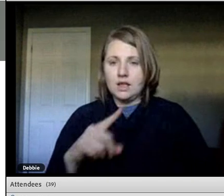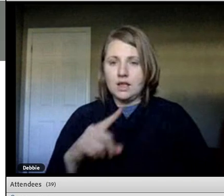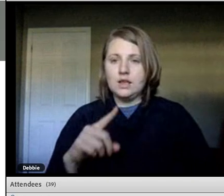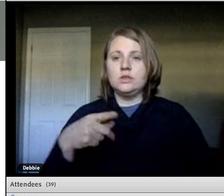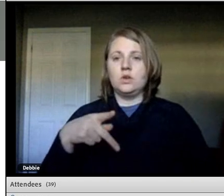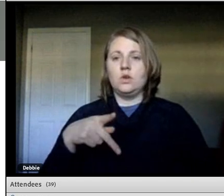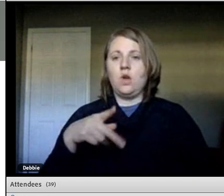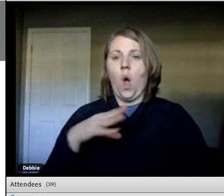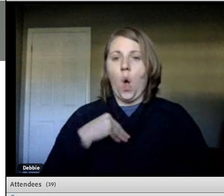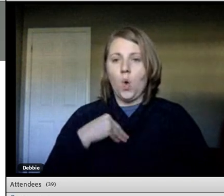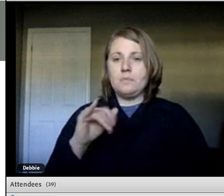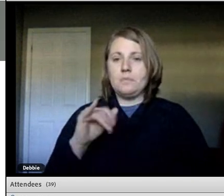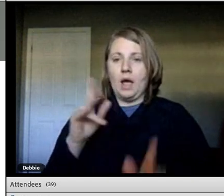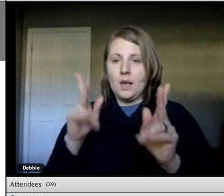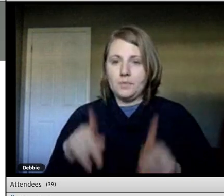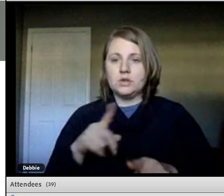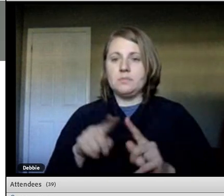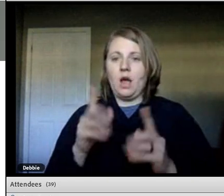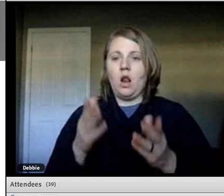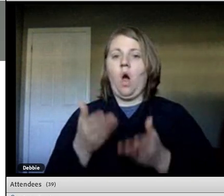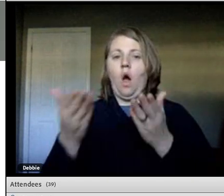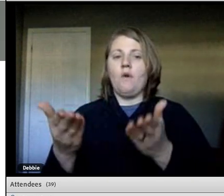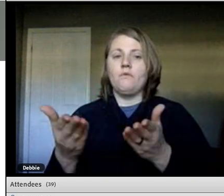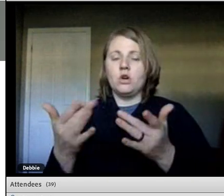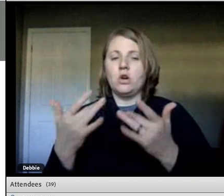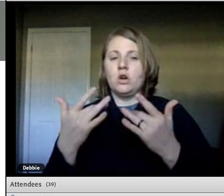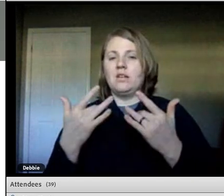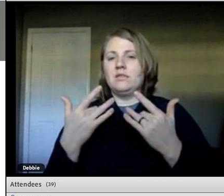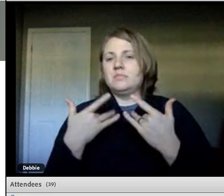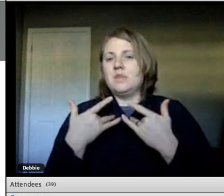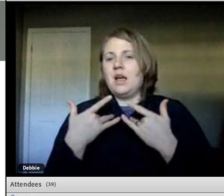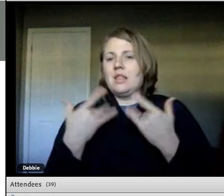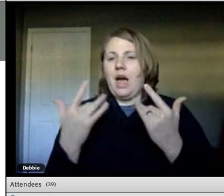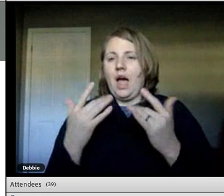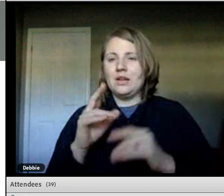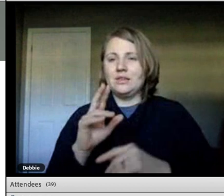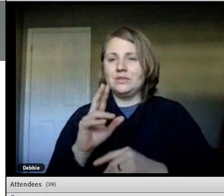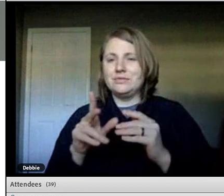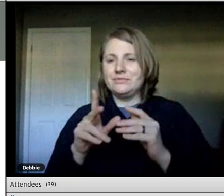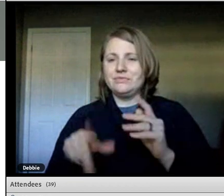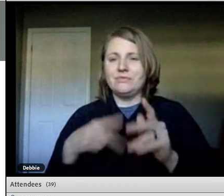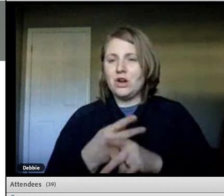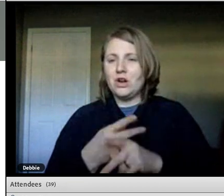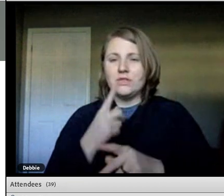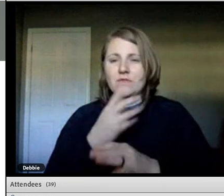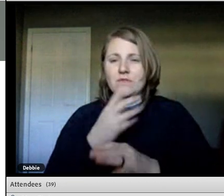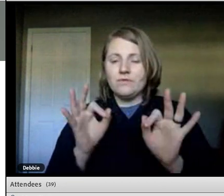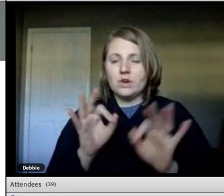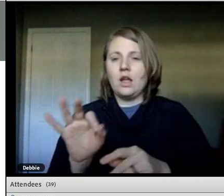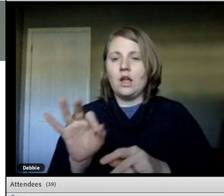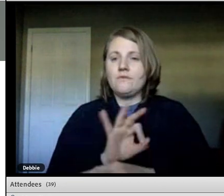but they offer a light version for free. Functionality will vary, There's good and bad in this.